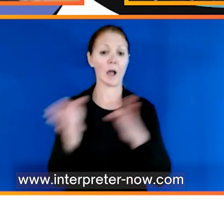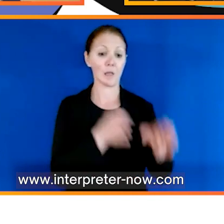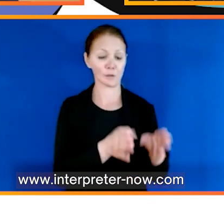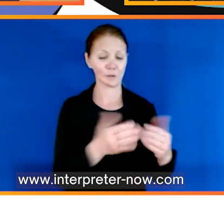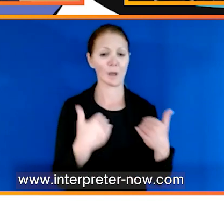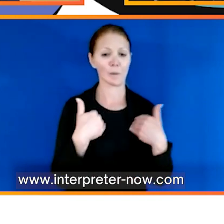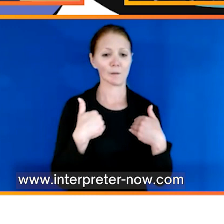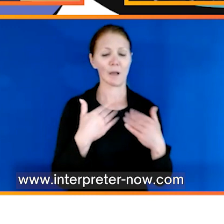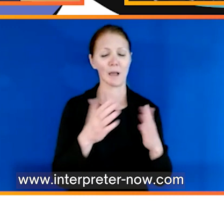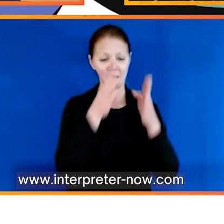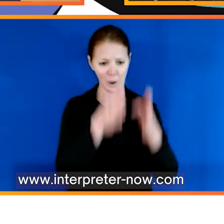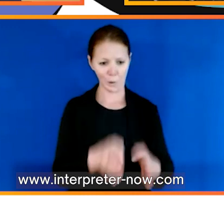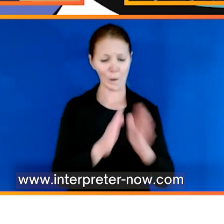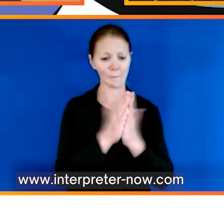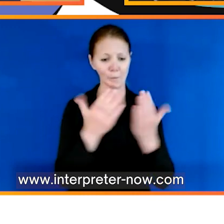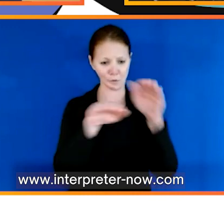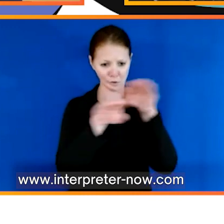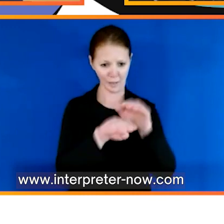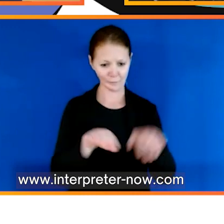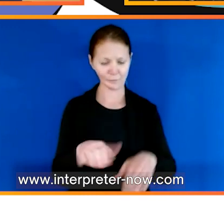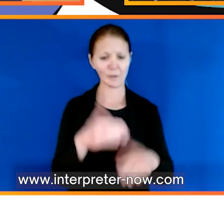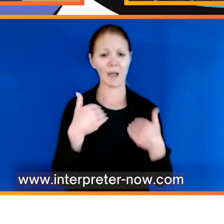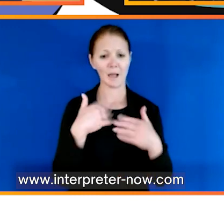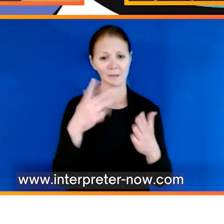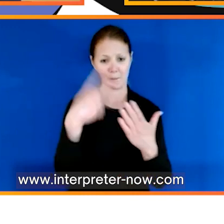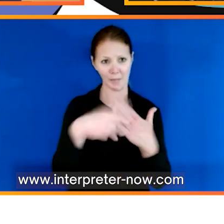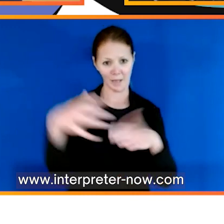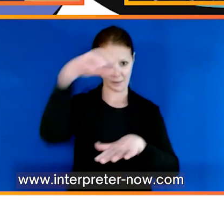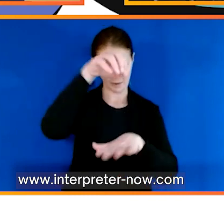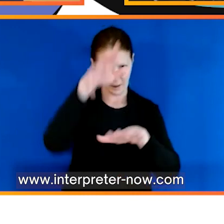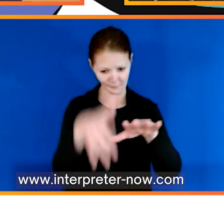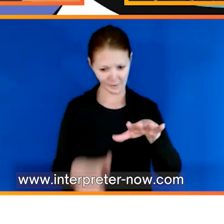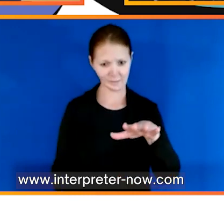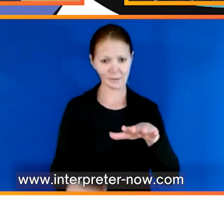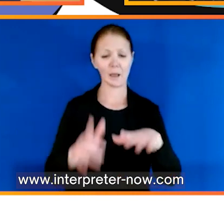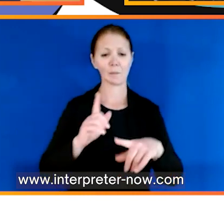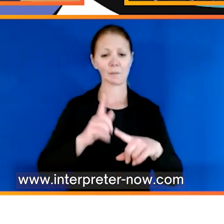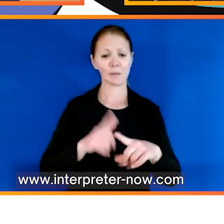On the other side, a narrow bookshelf that has a plant cascading down it, plus books